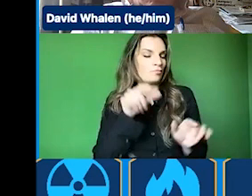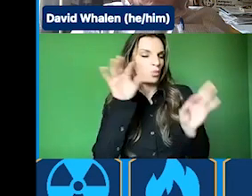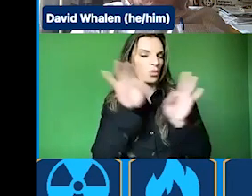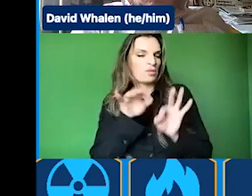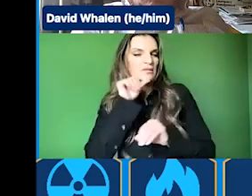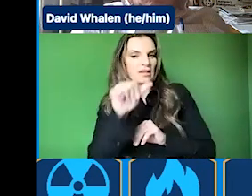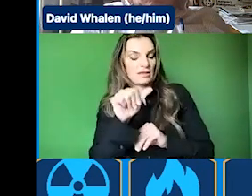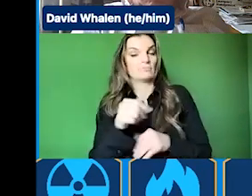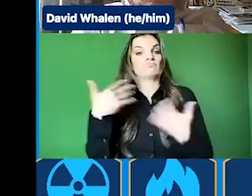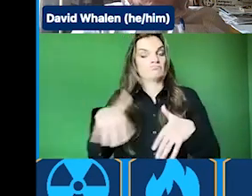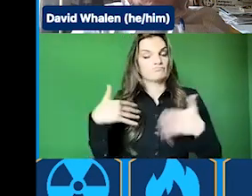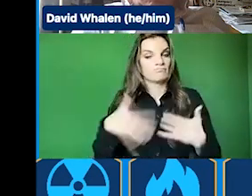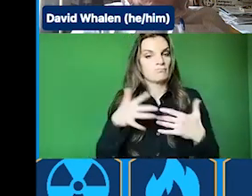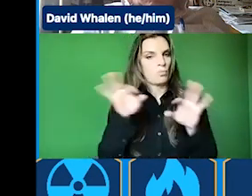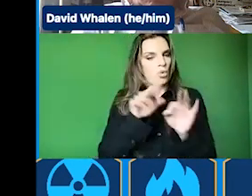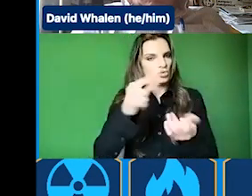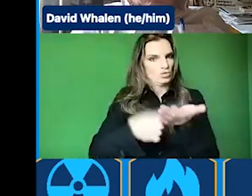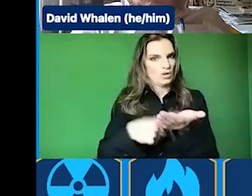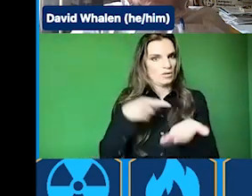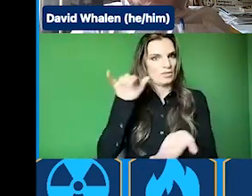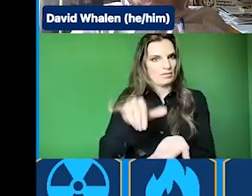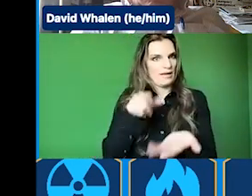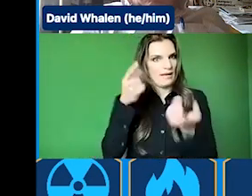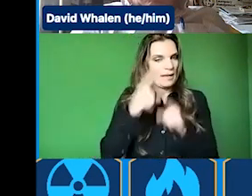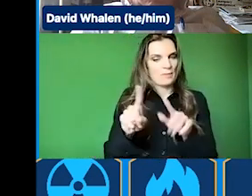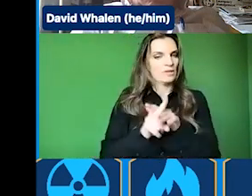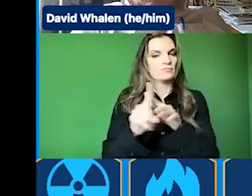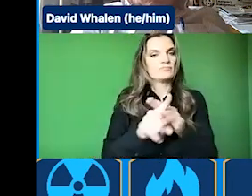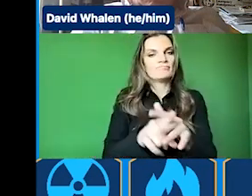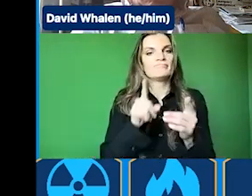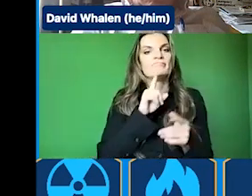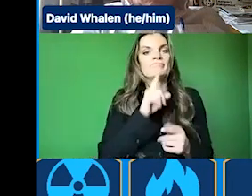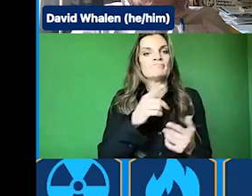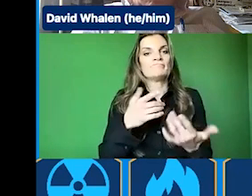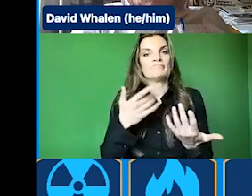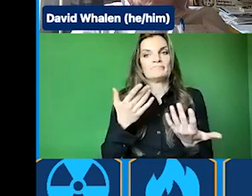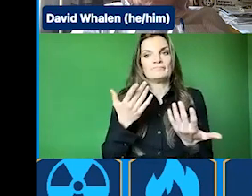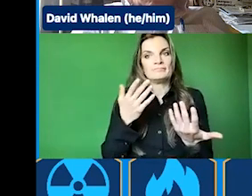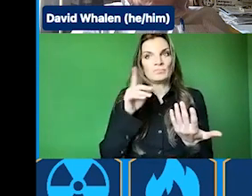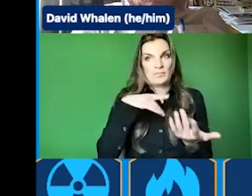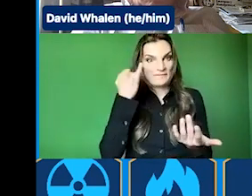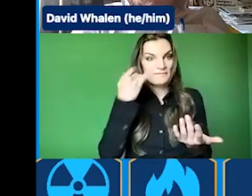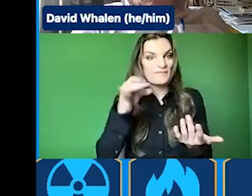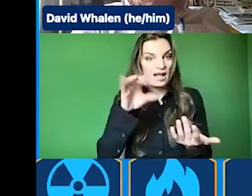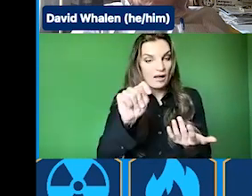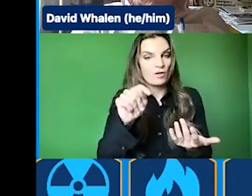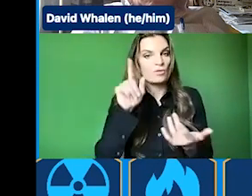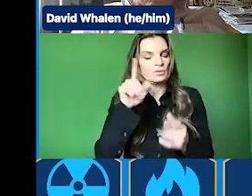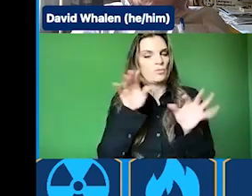Again it's likely under reported. We don't have a lot of information about it. But when we do know about these really awful cases, these are